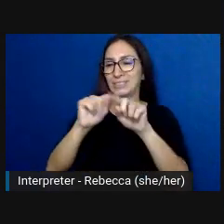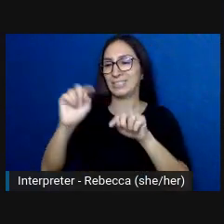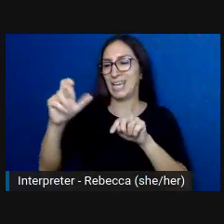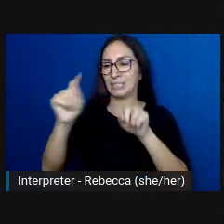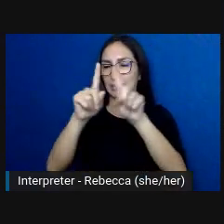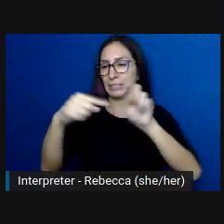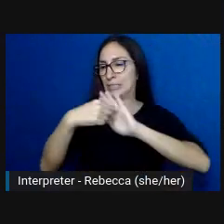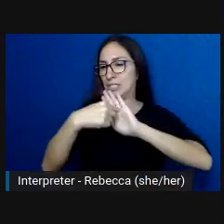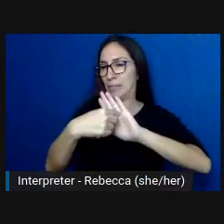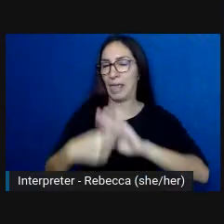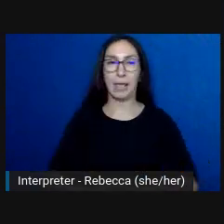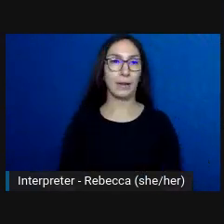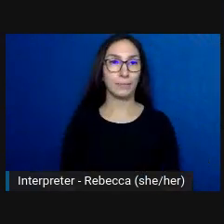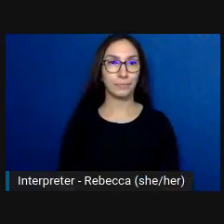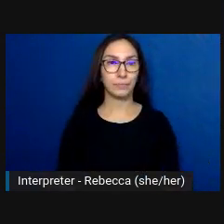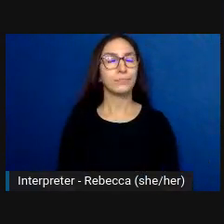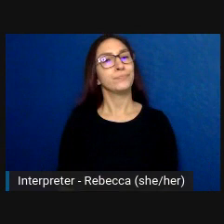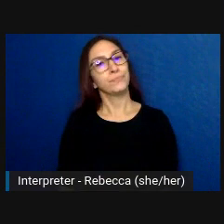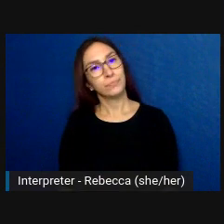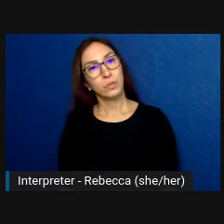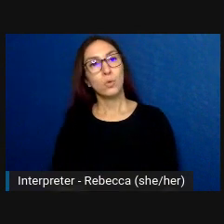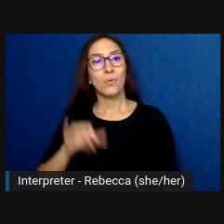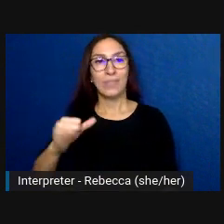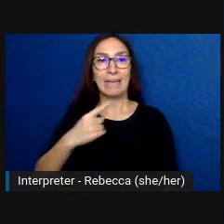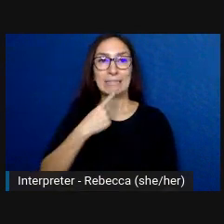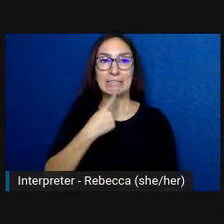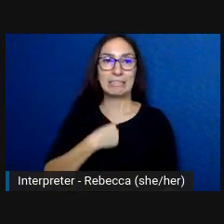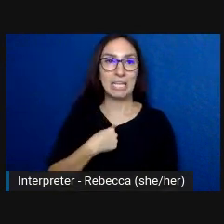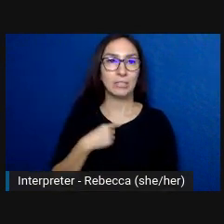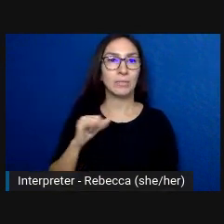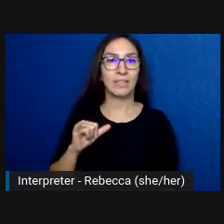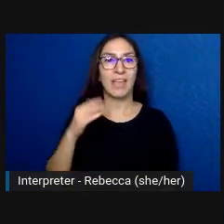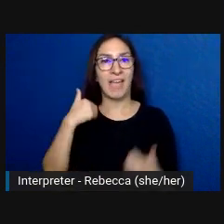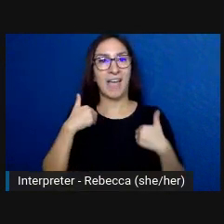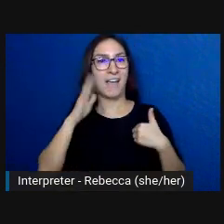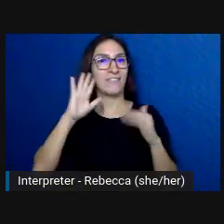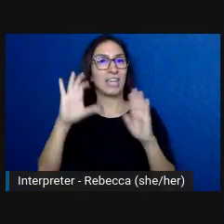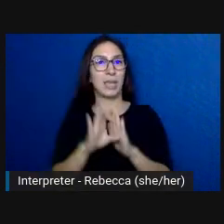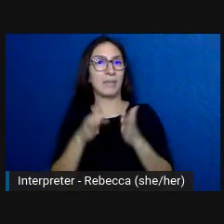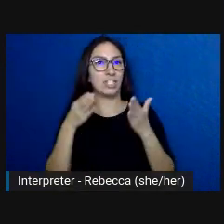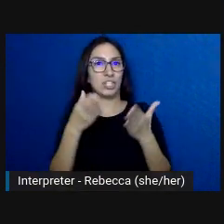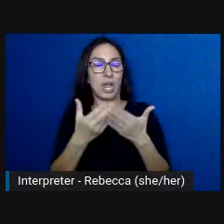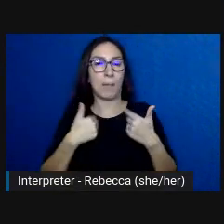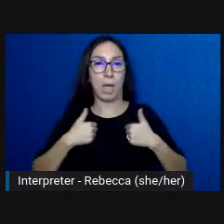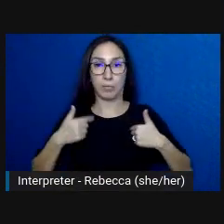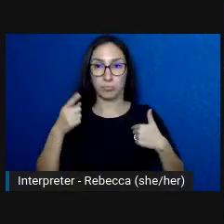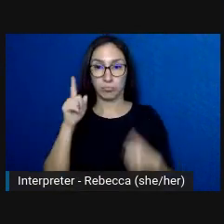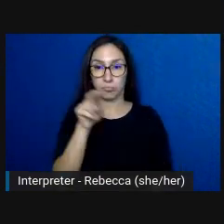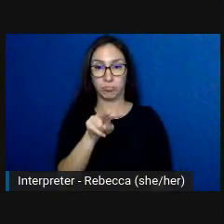What that tells me is there is an image there, but I don’t have any idea what to do with it,